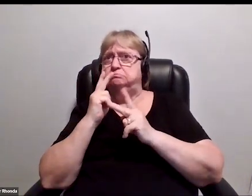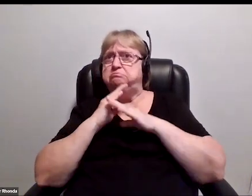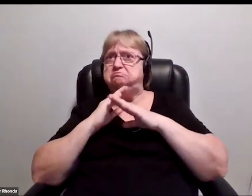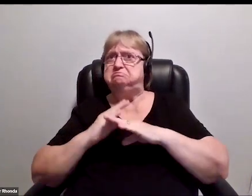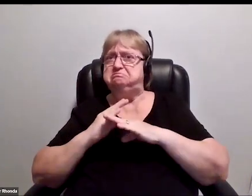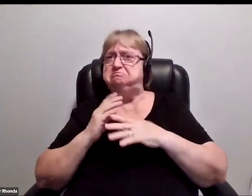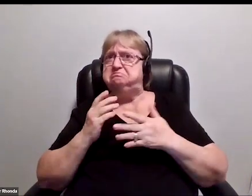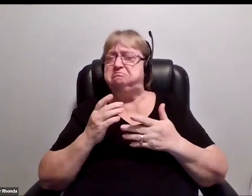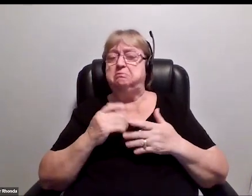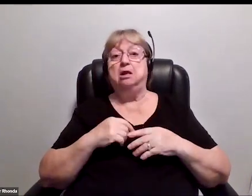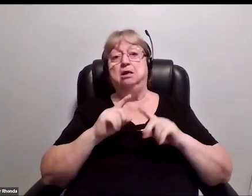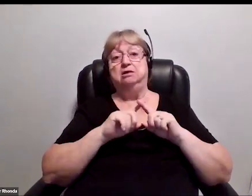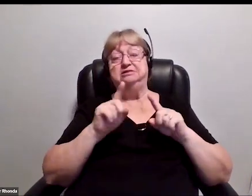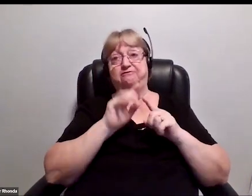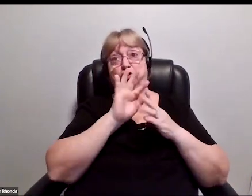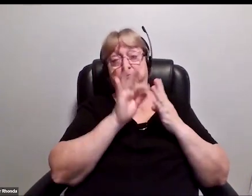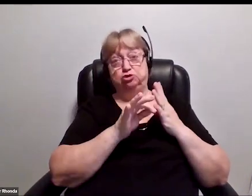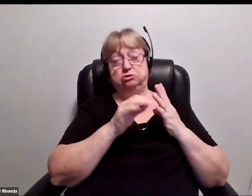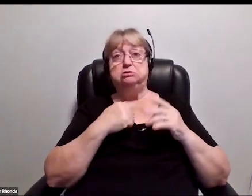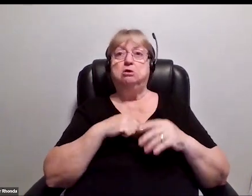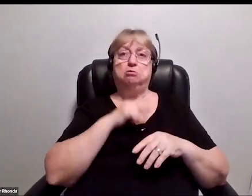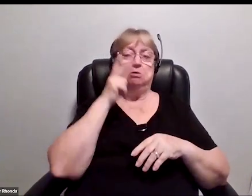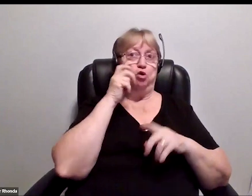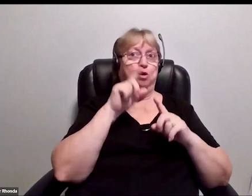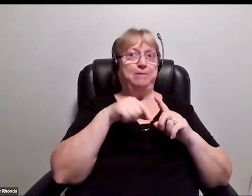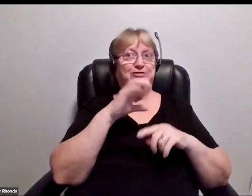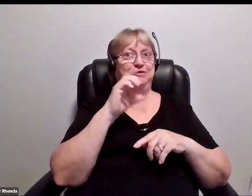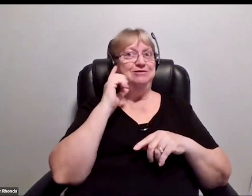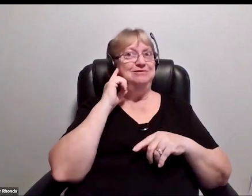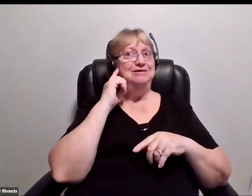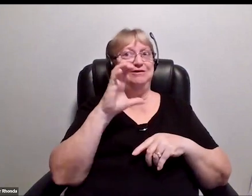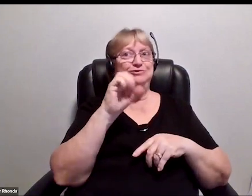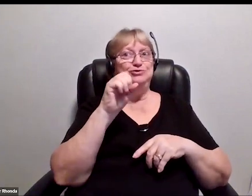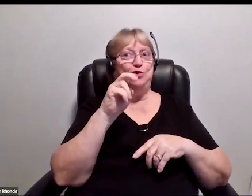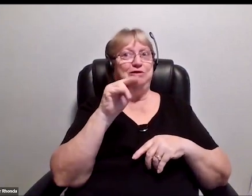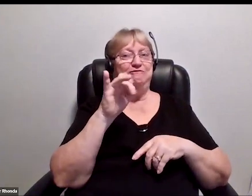There are different options. We have heard about sonification, which is a wonderful, wonderful tool.